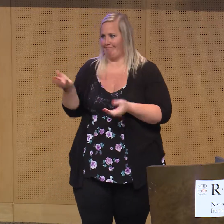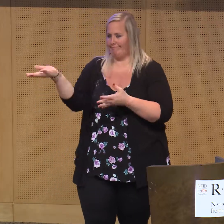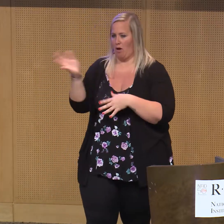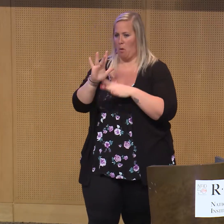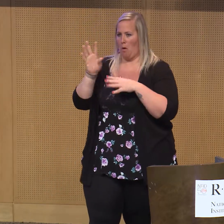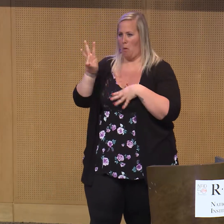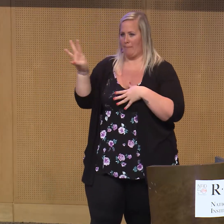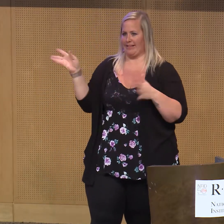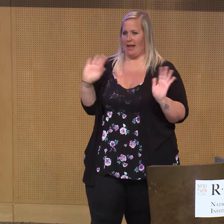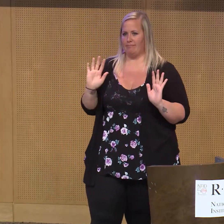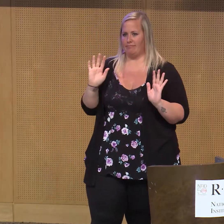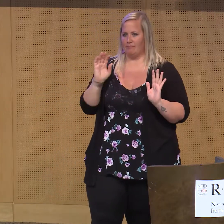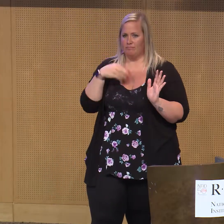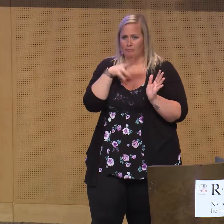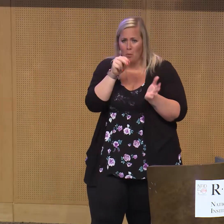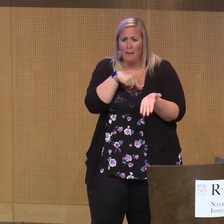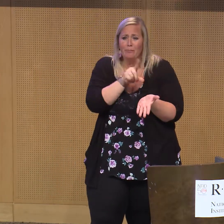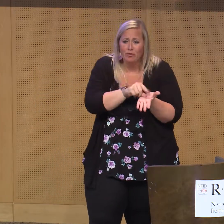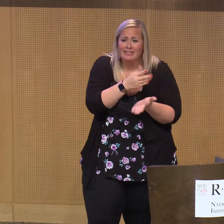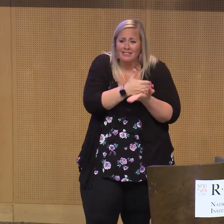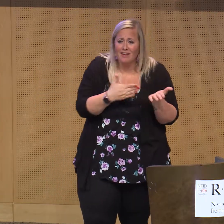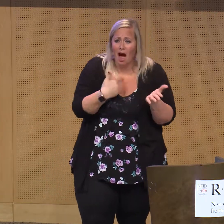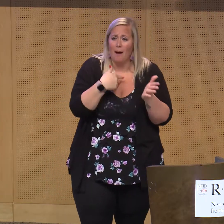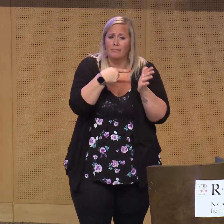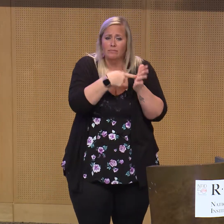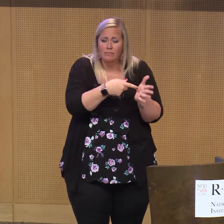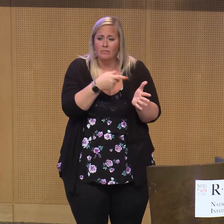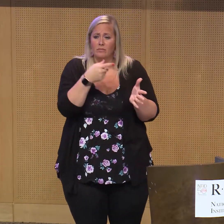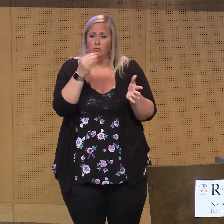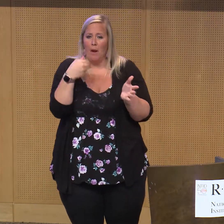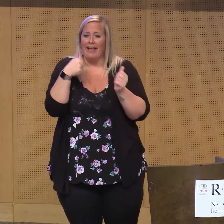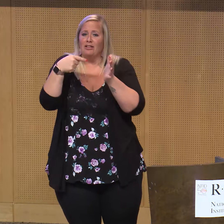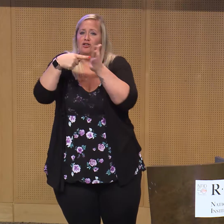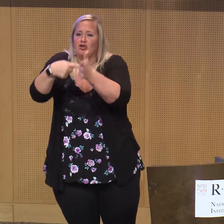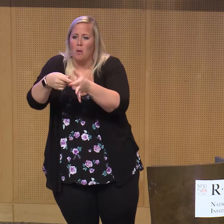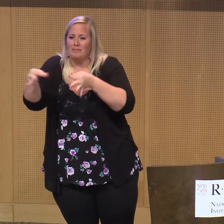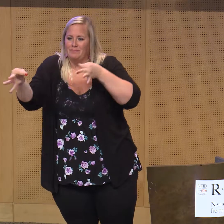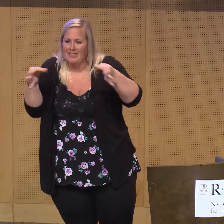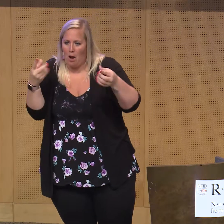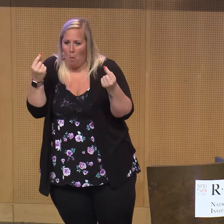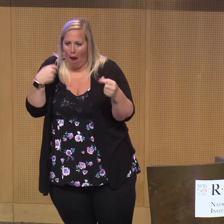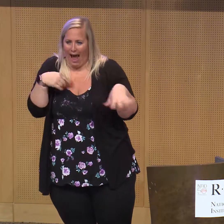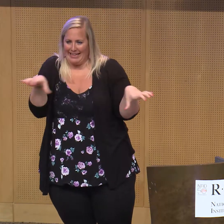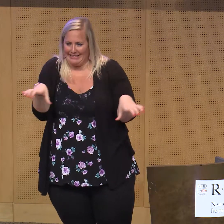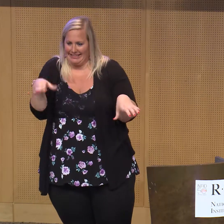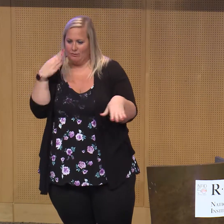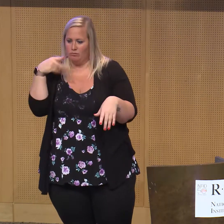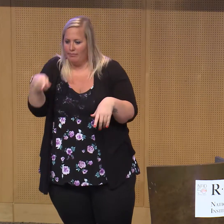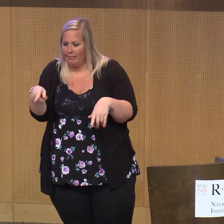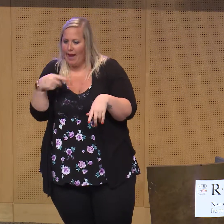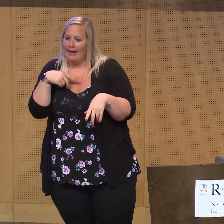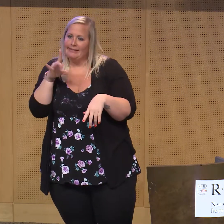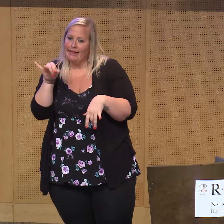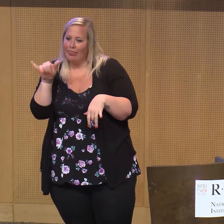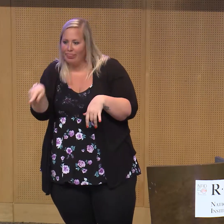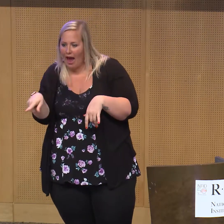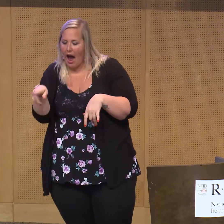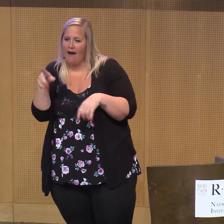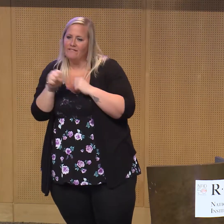that were a part of my portfolio. And so I printed those copies to be able to show folks so that I could explain what I did